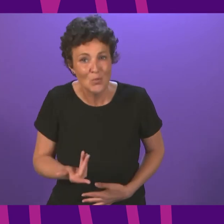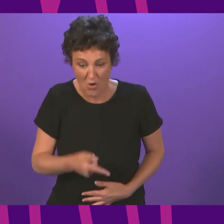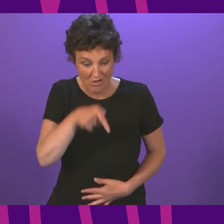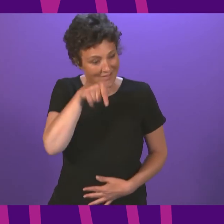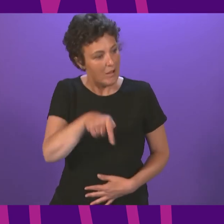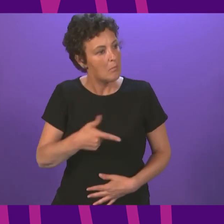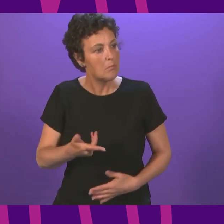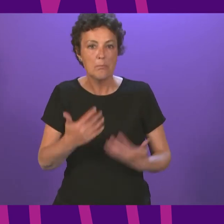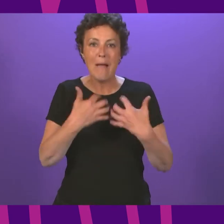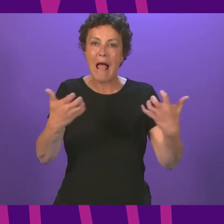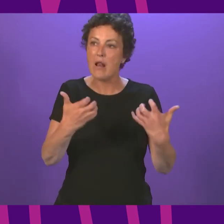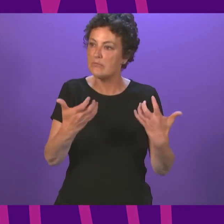term ends today. As the cabinet secretary outlined, the discussions will be on-going.